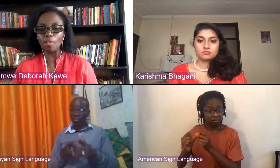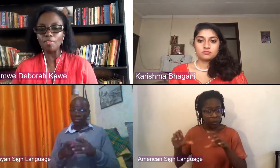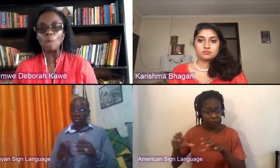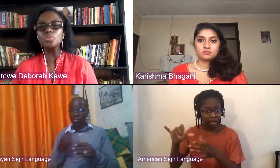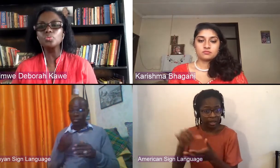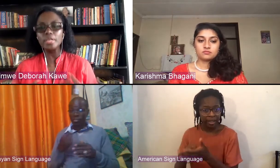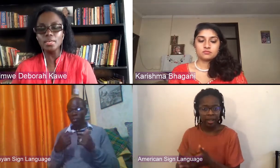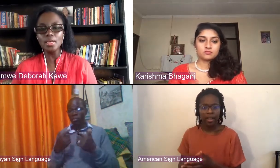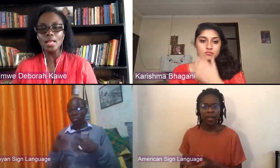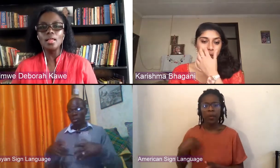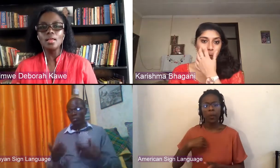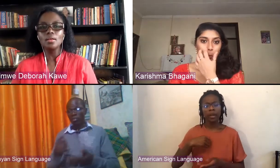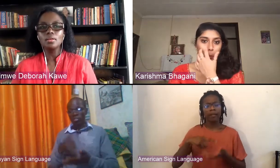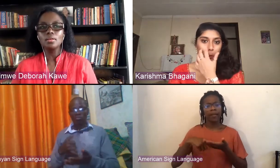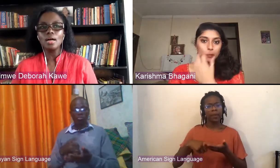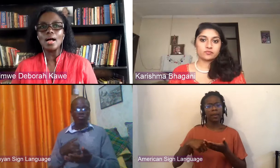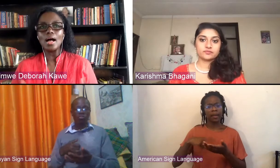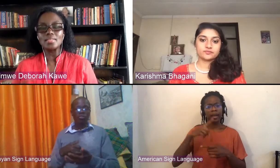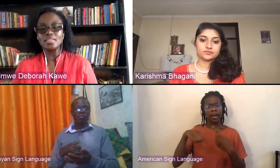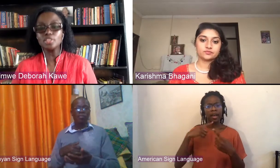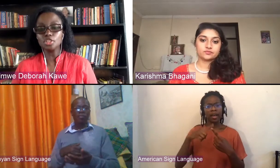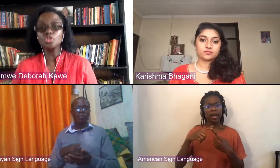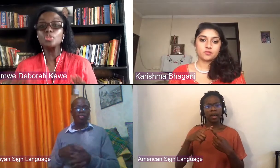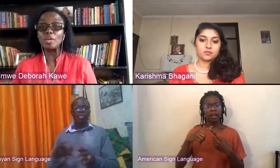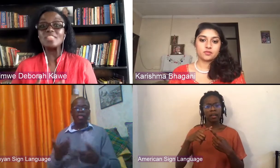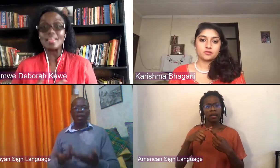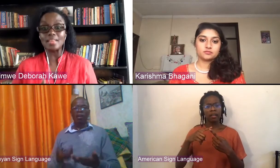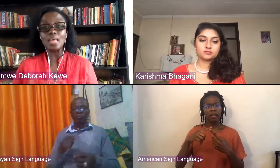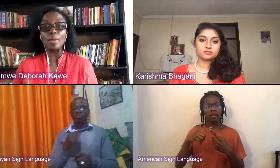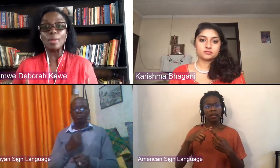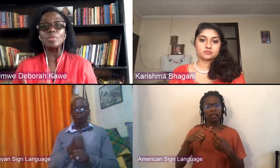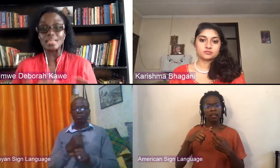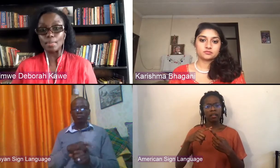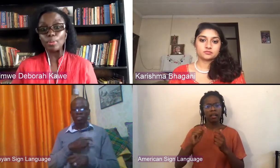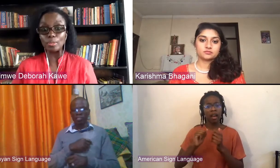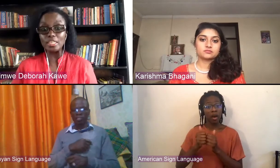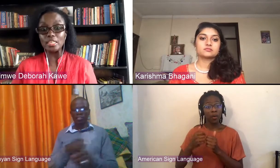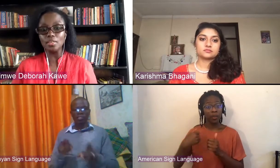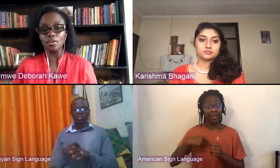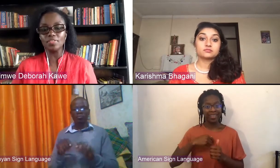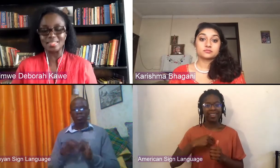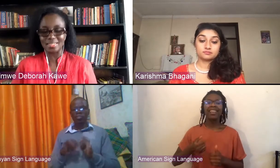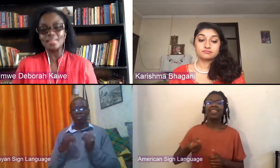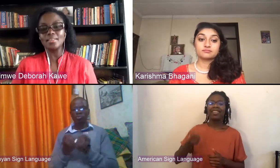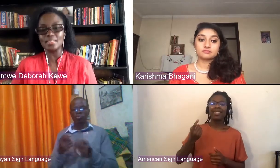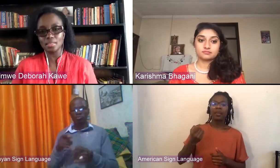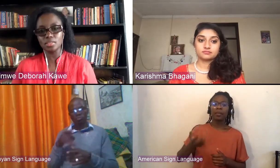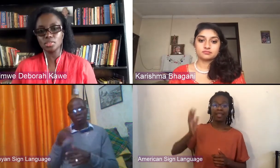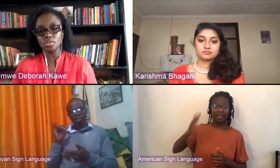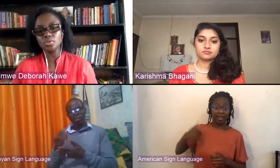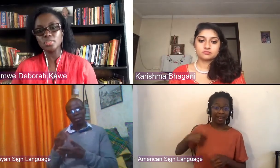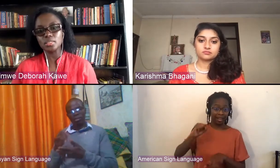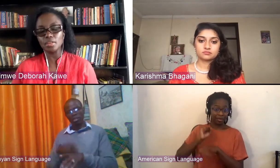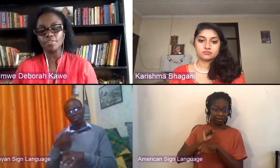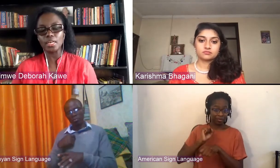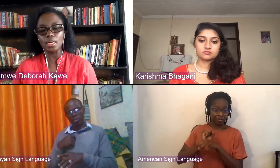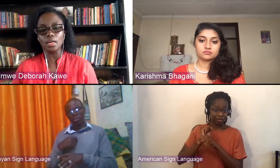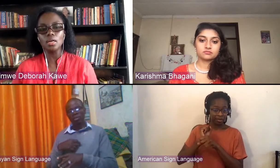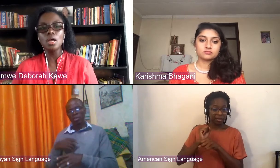How do we as an Institute because at that time I was an employee of the Sundance Institute East Africa.